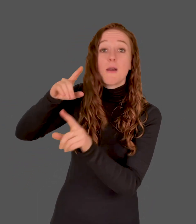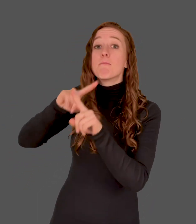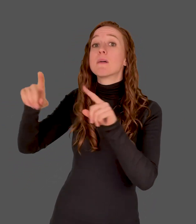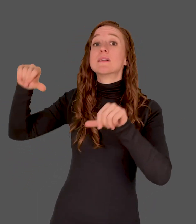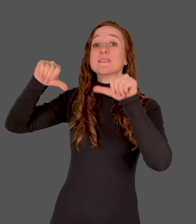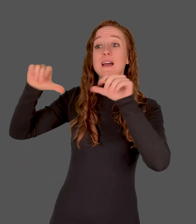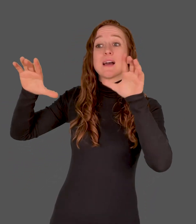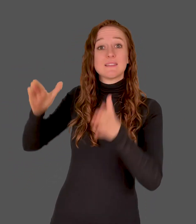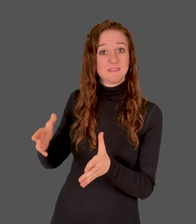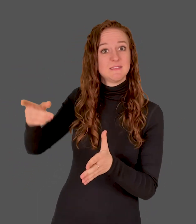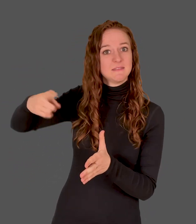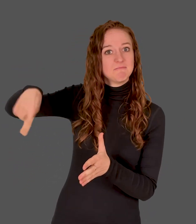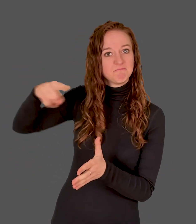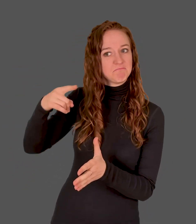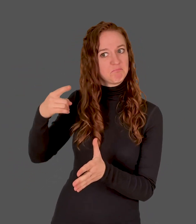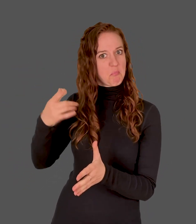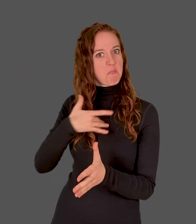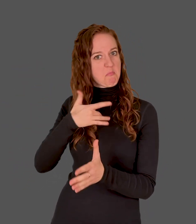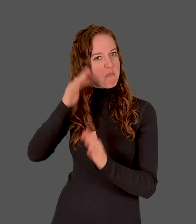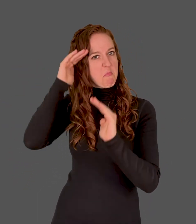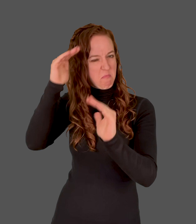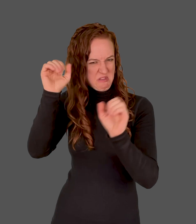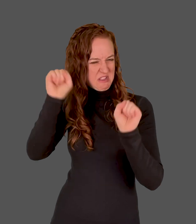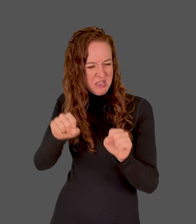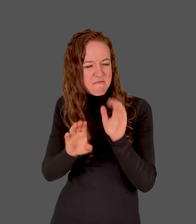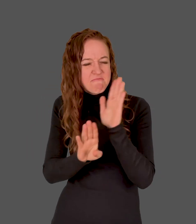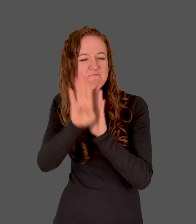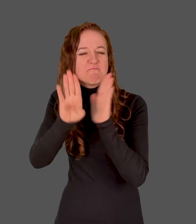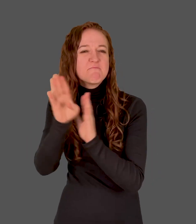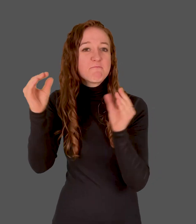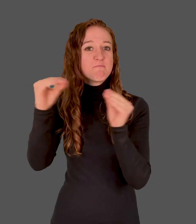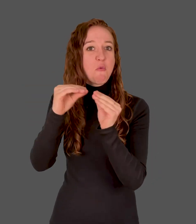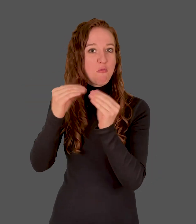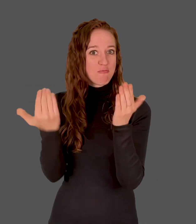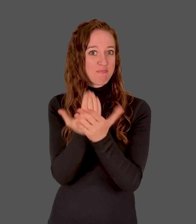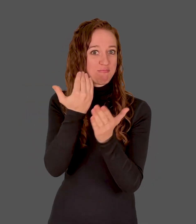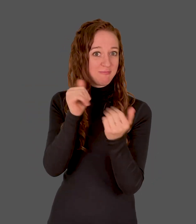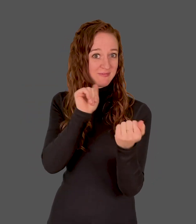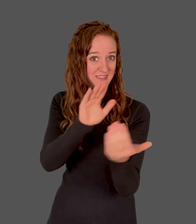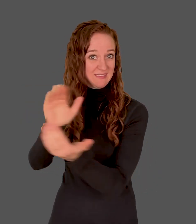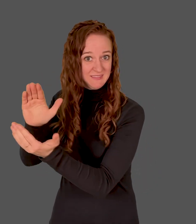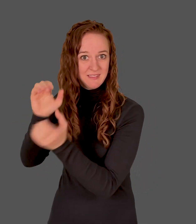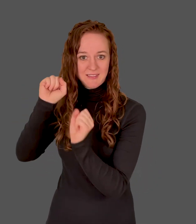Still, researchers are hopeful that this is just the beginning of new techniques